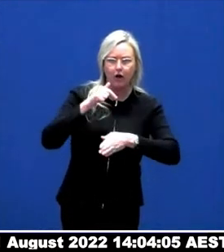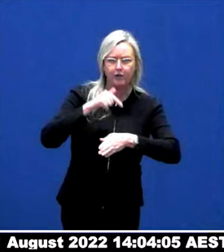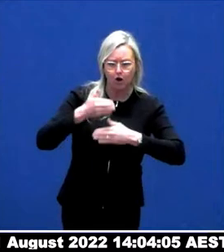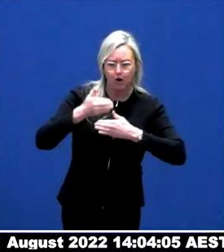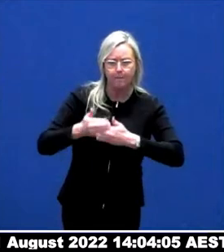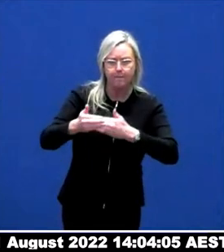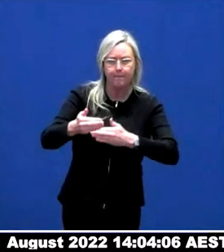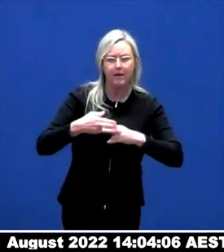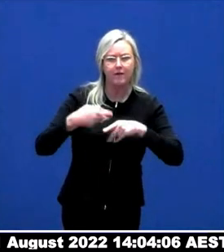Yes.